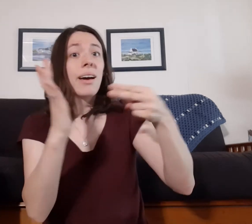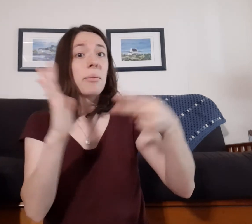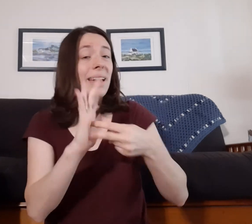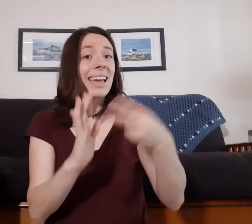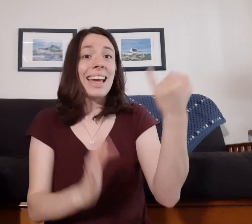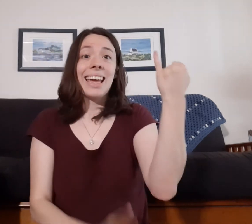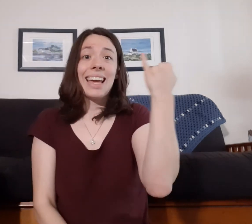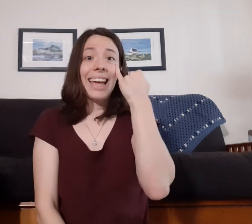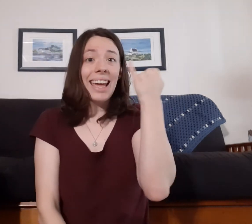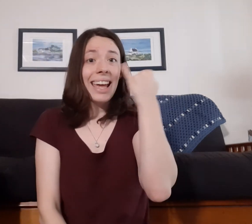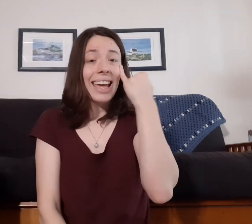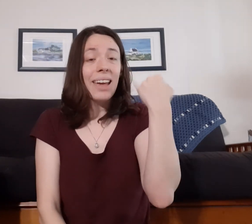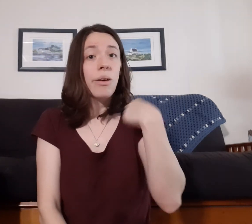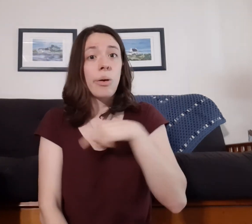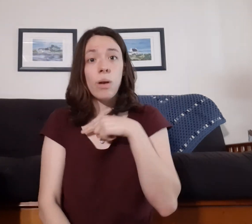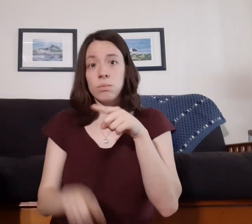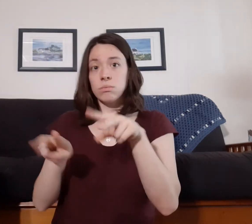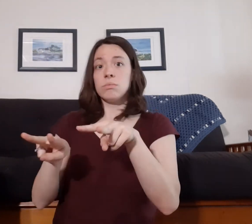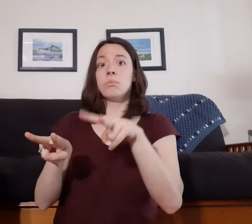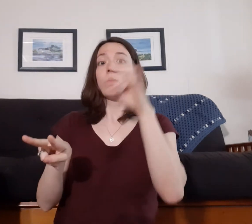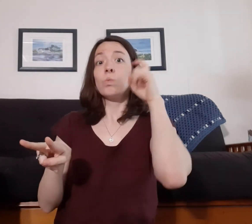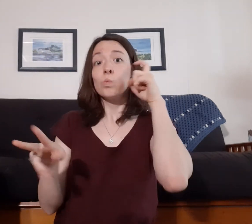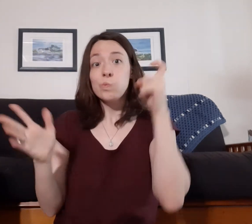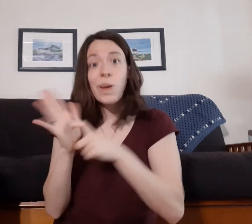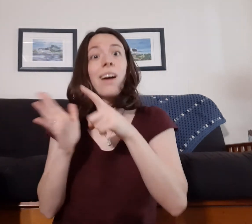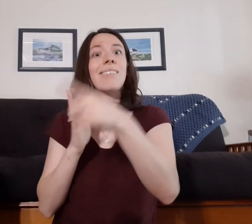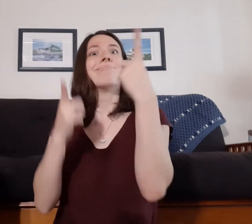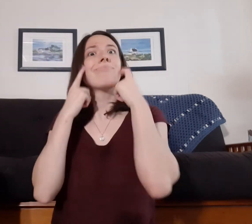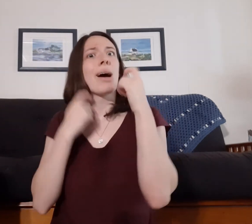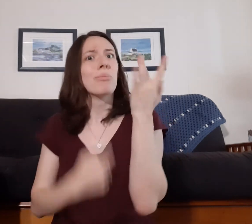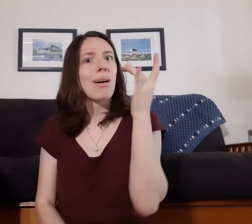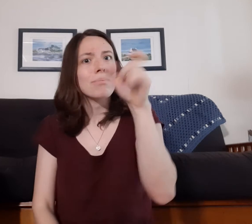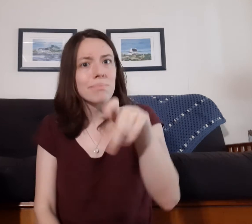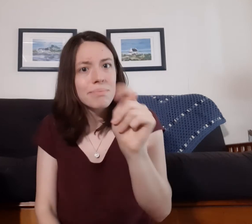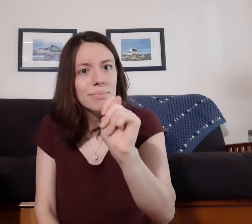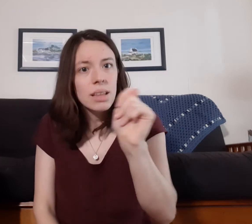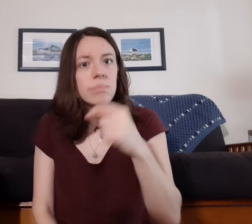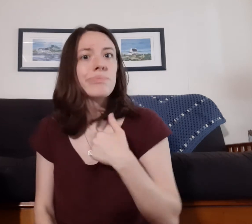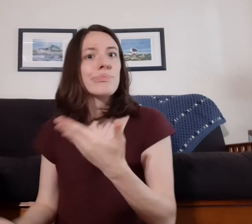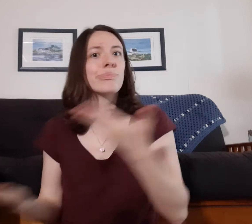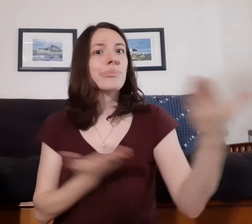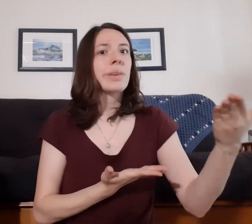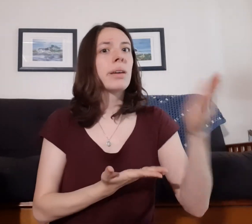If we recognize their crying as communicating they need to potty, and bring them to go